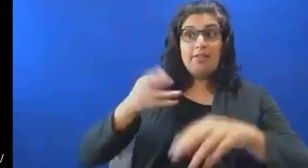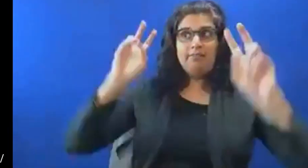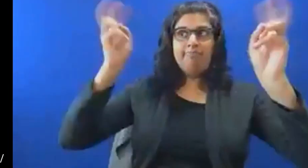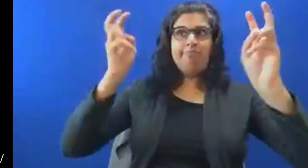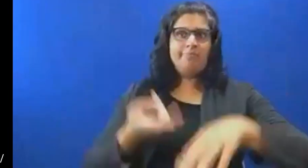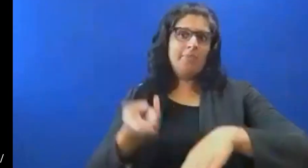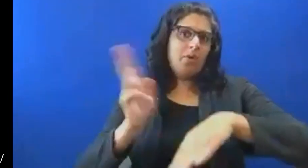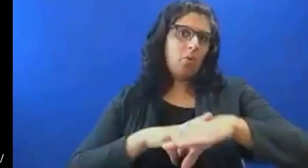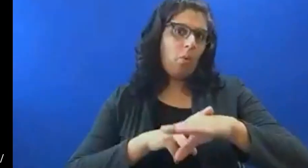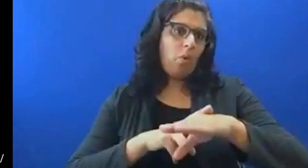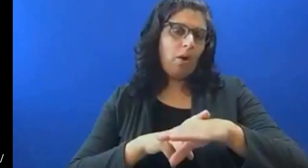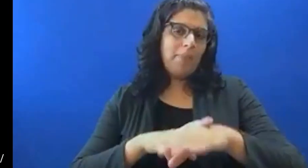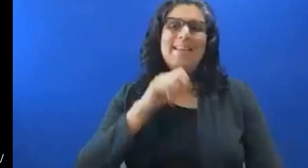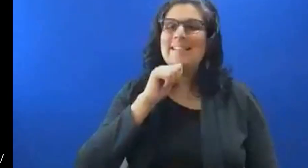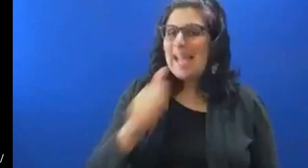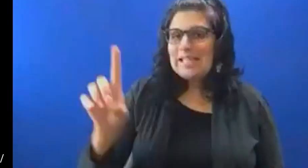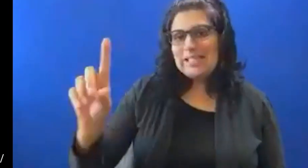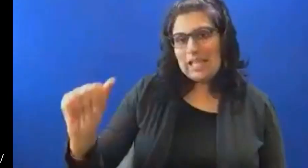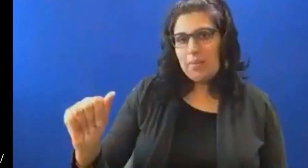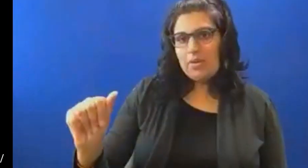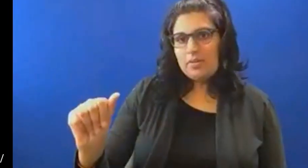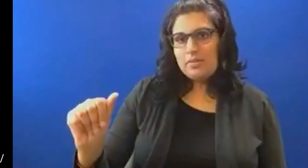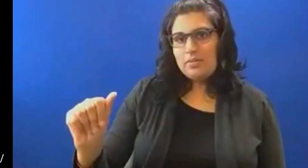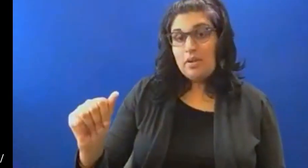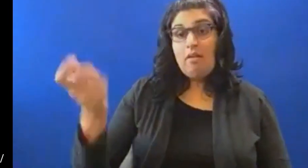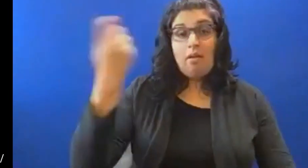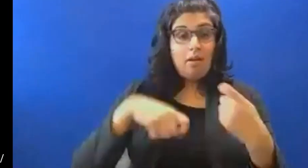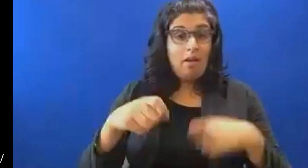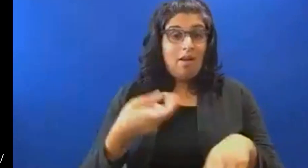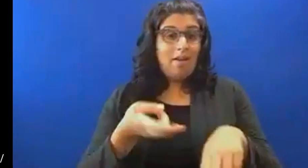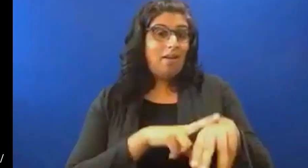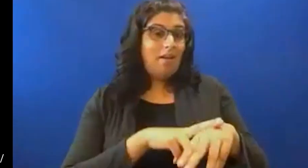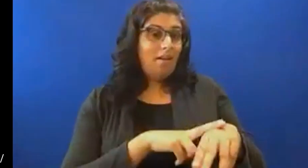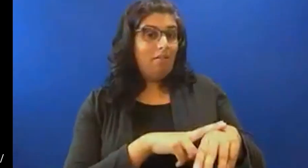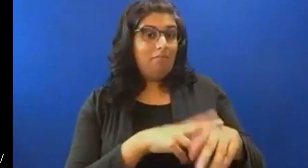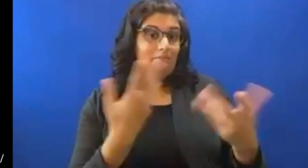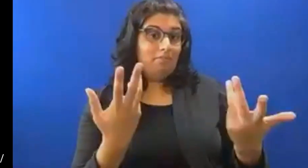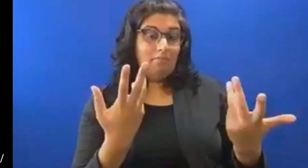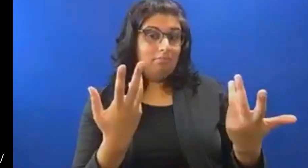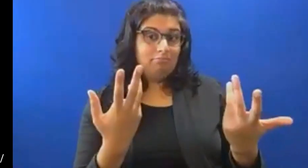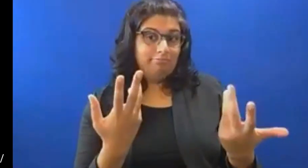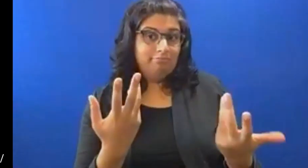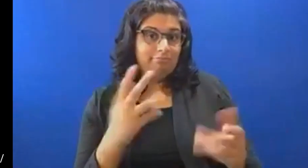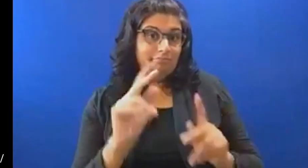not disabled rather than the norm being there are people with disabilities and people who